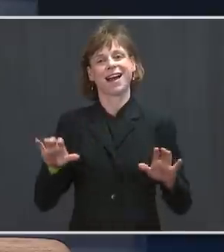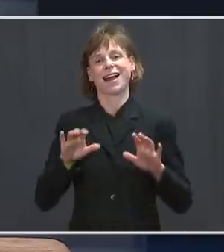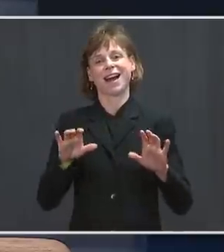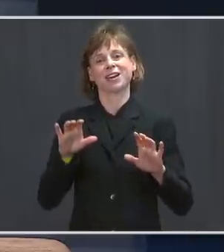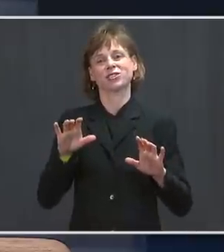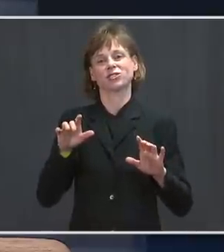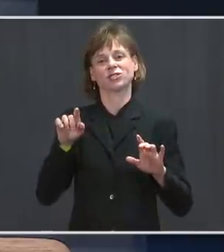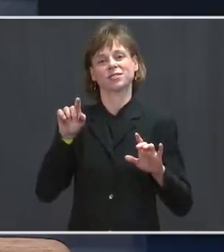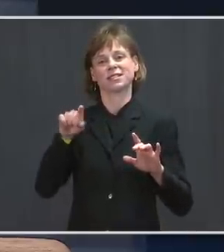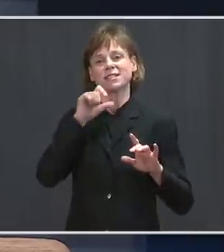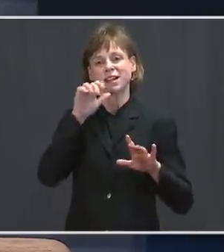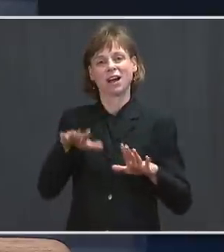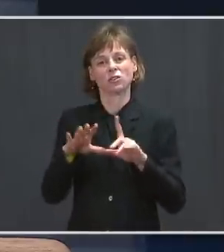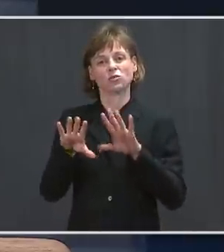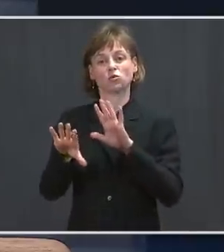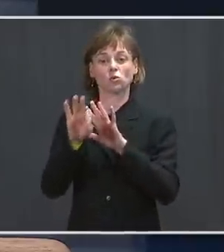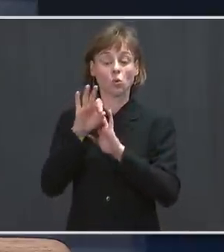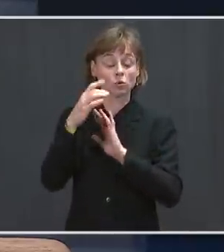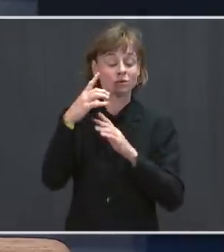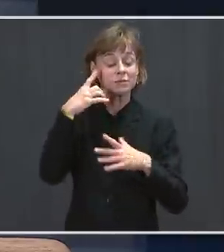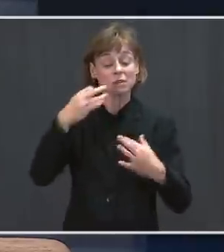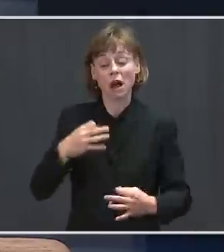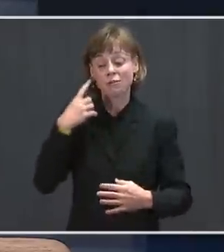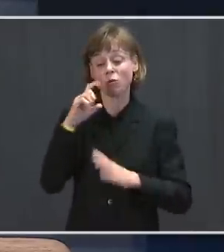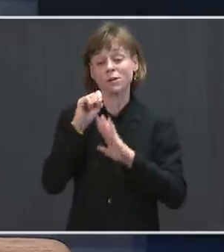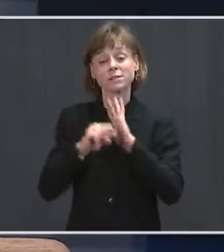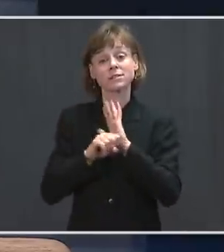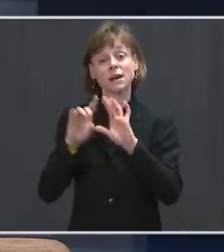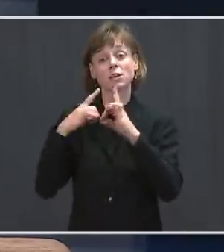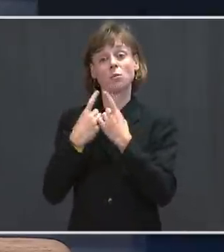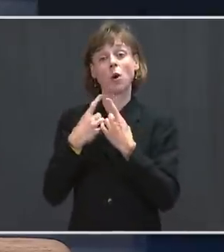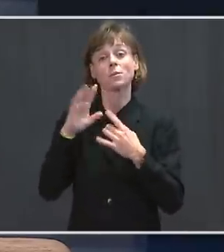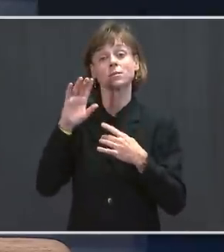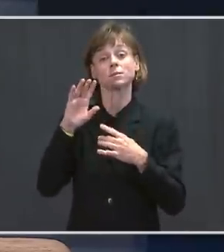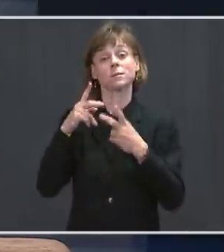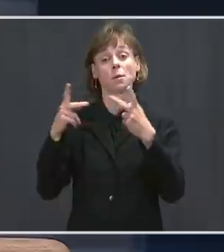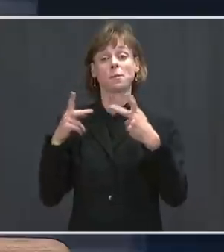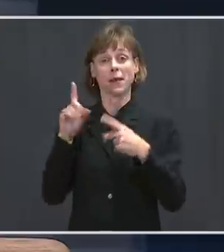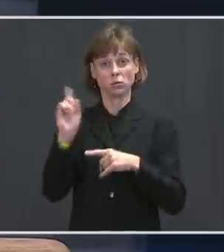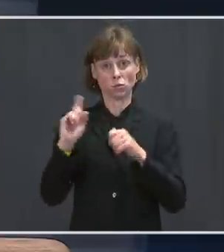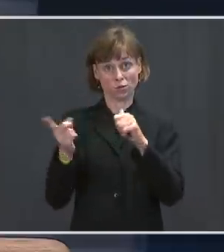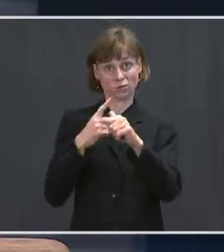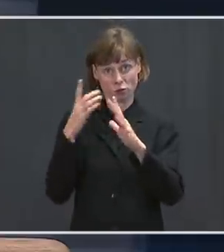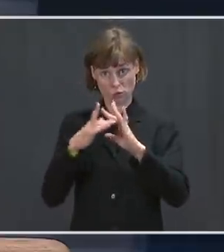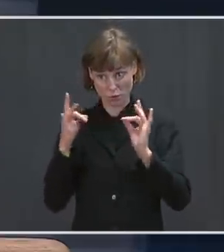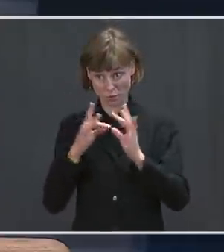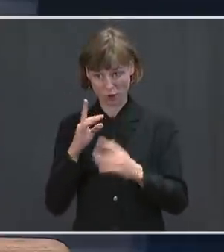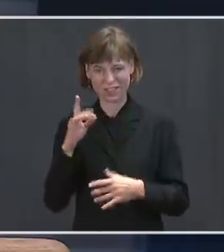as the venue for these first remarks that he will make on this subject, he wants to send a clear message